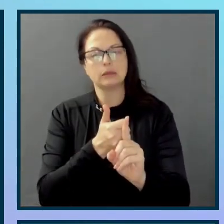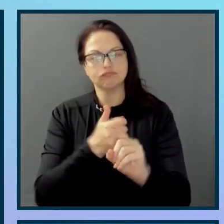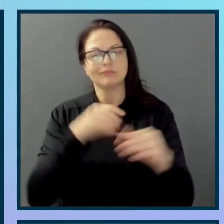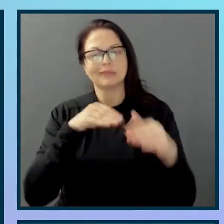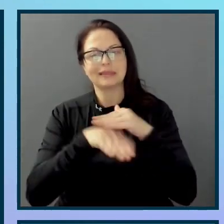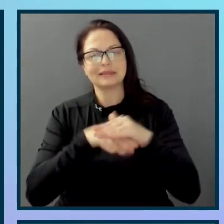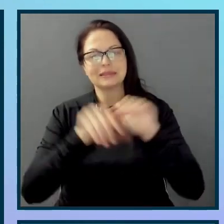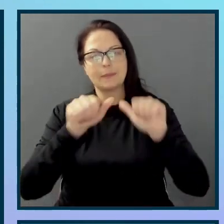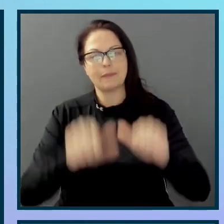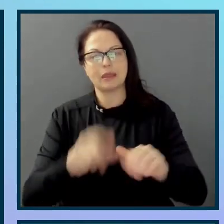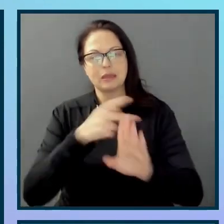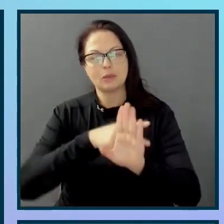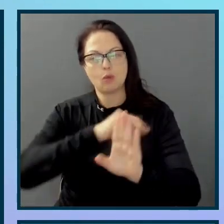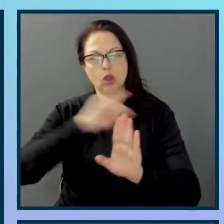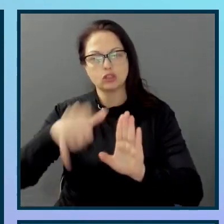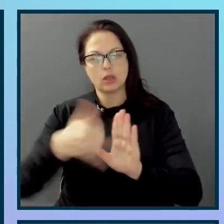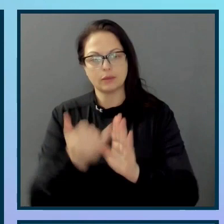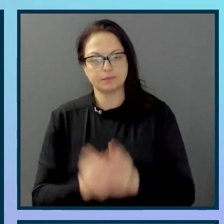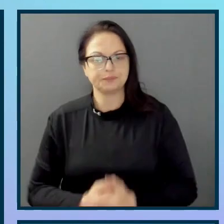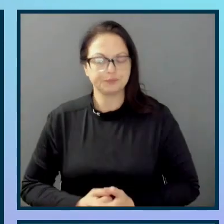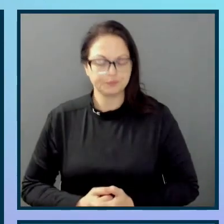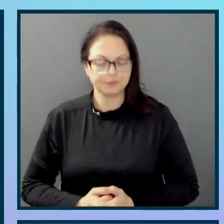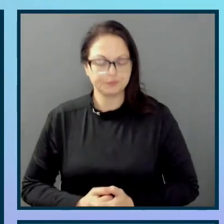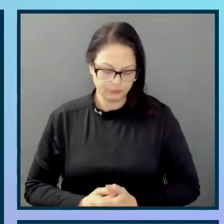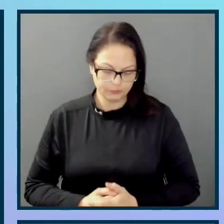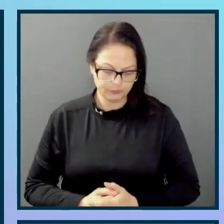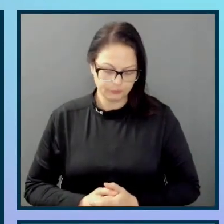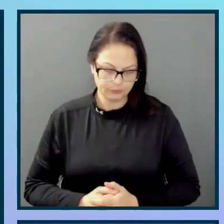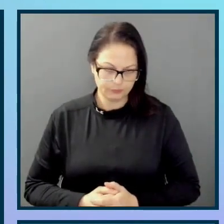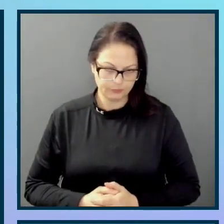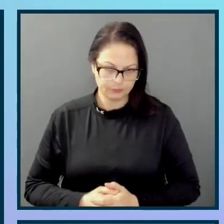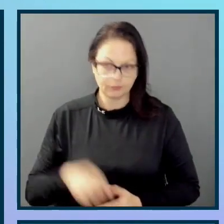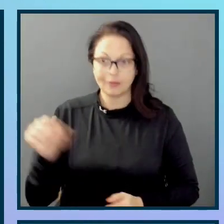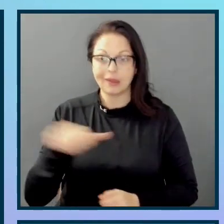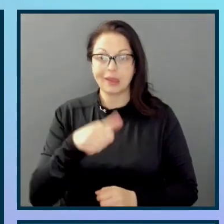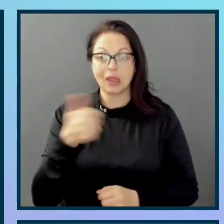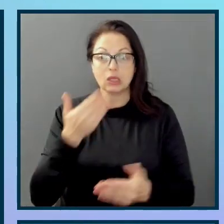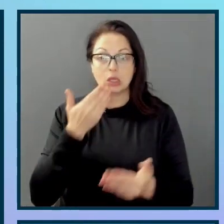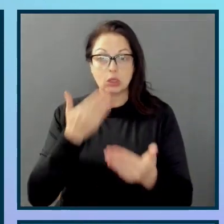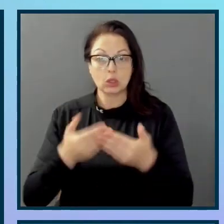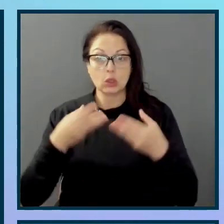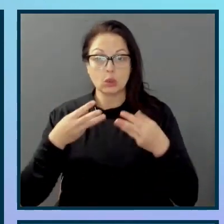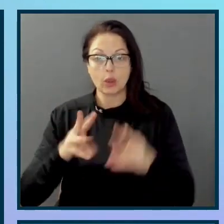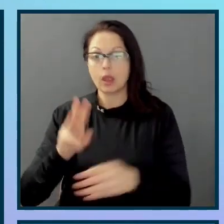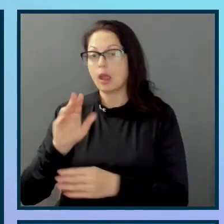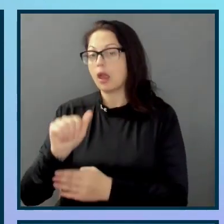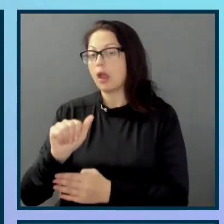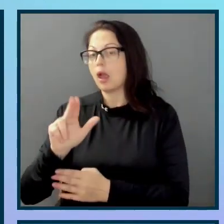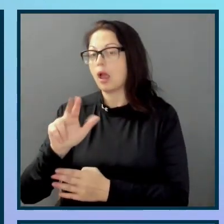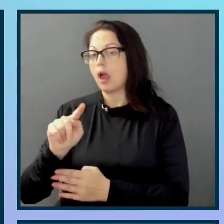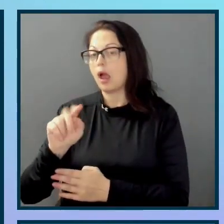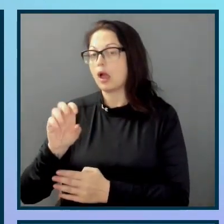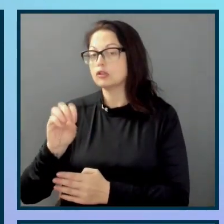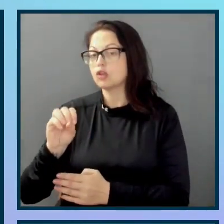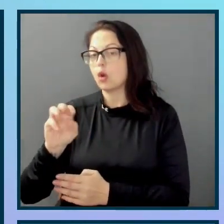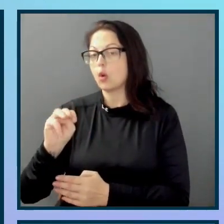The second good way to start is with automation. Agile and automation are almost autonomous. And you'll find